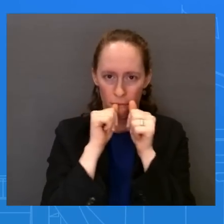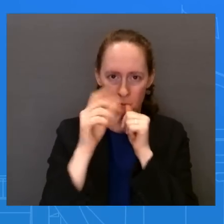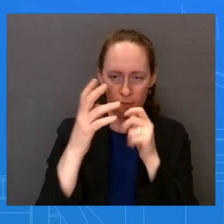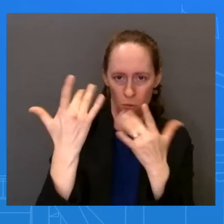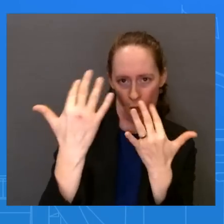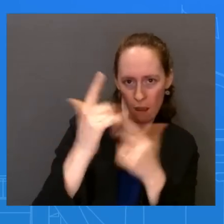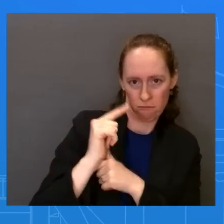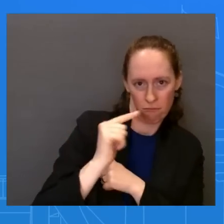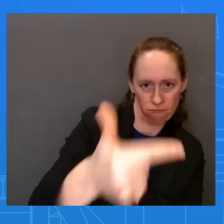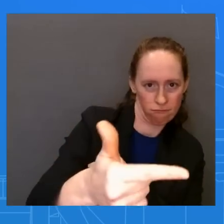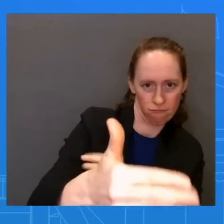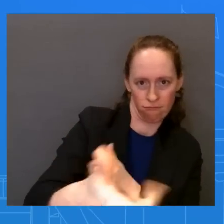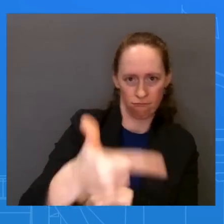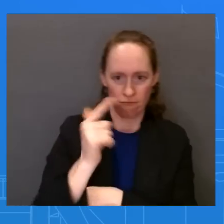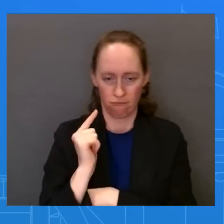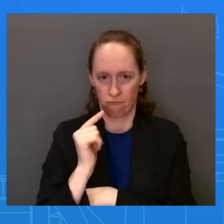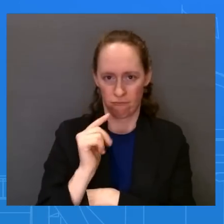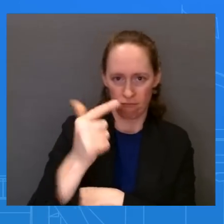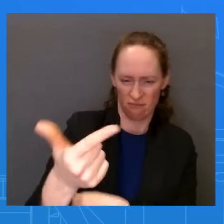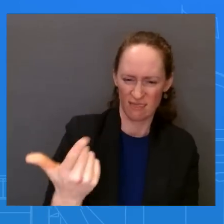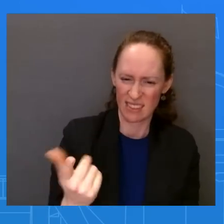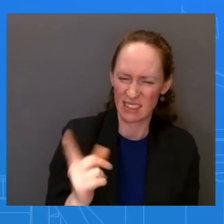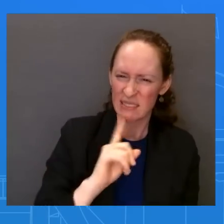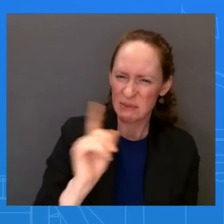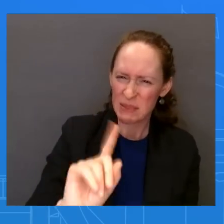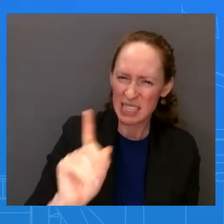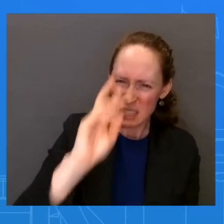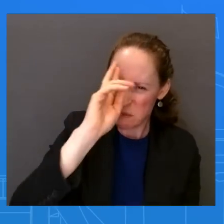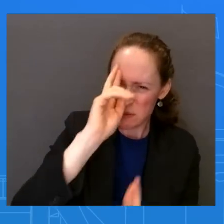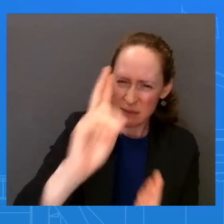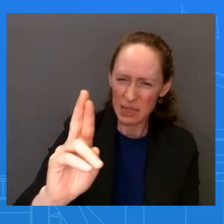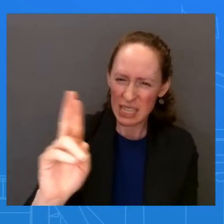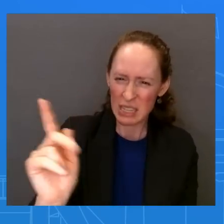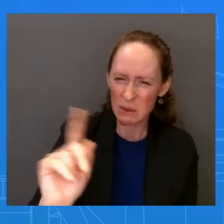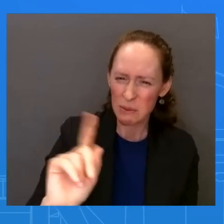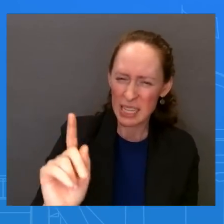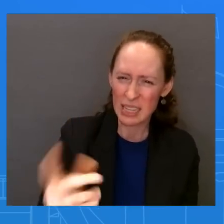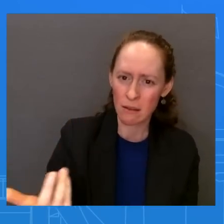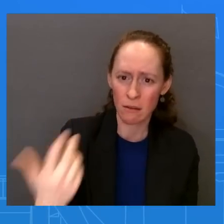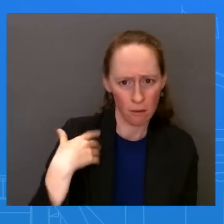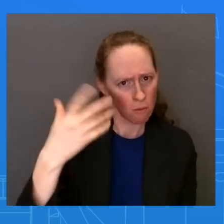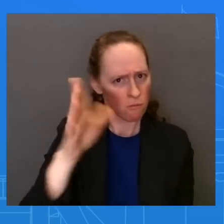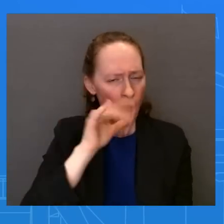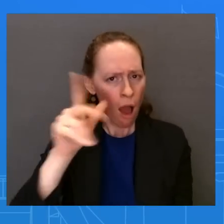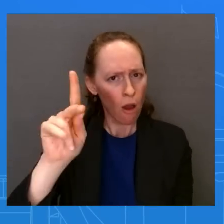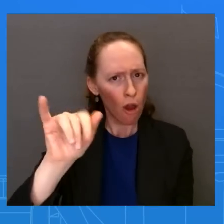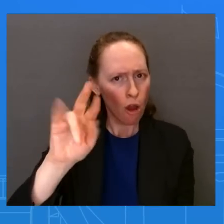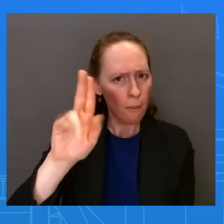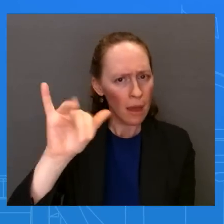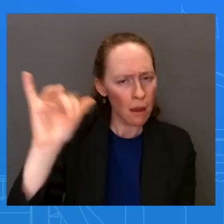you guys brought John Kirby in. I'm asking if that conversation exists. Ms. Jean-Pierre: Peter, the fact that he spoke to all of you reporters who report on this,